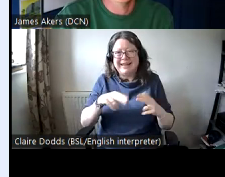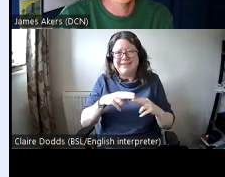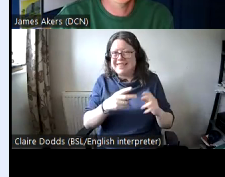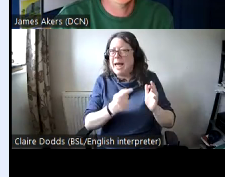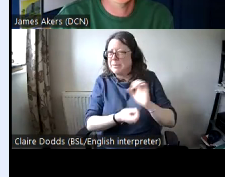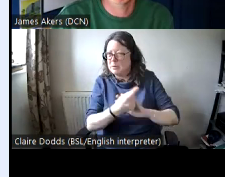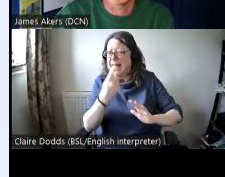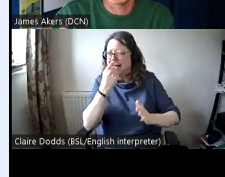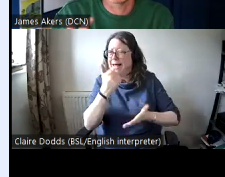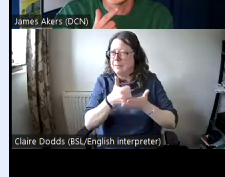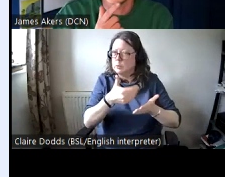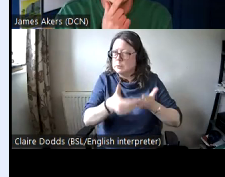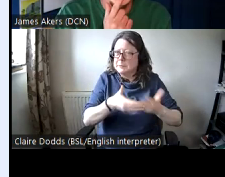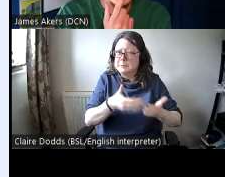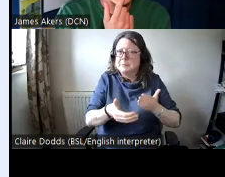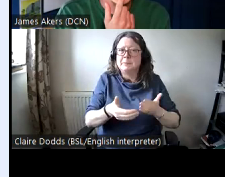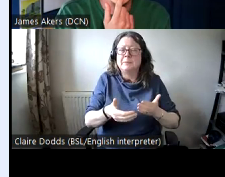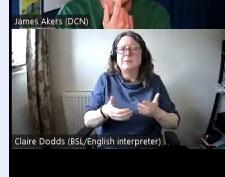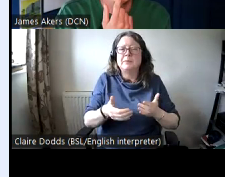This is an example I've seen a few times.